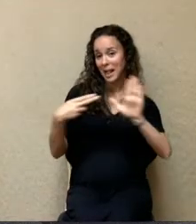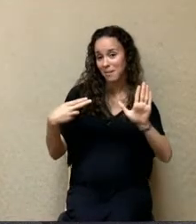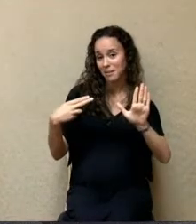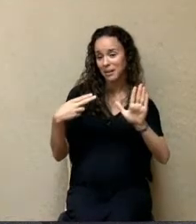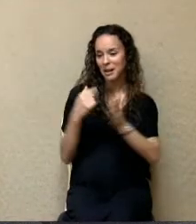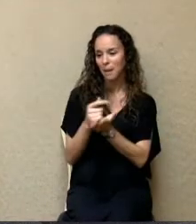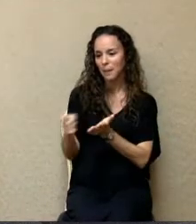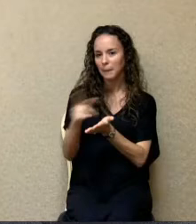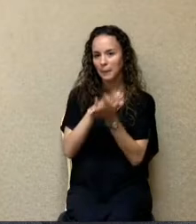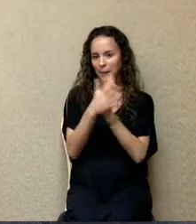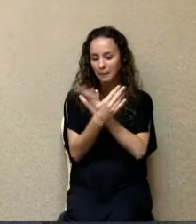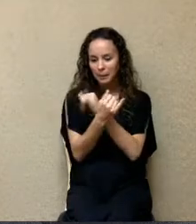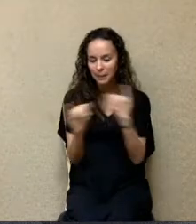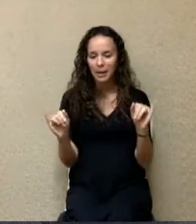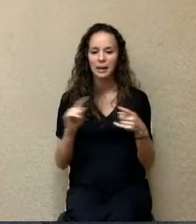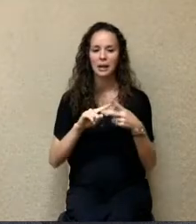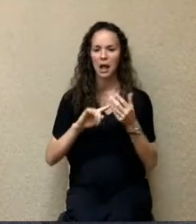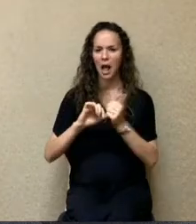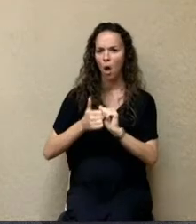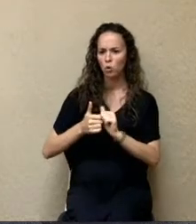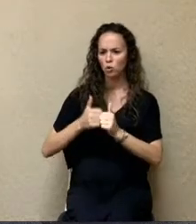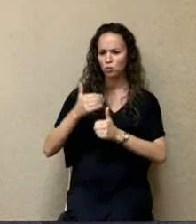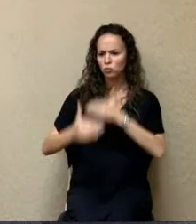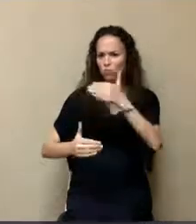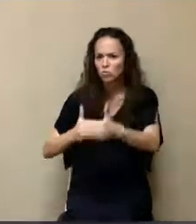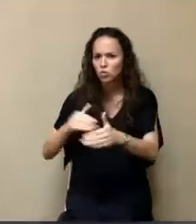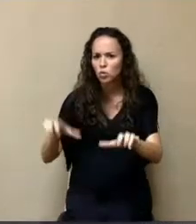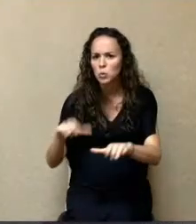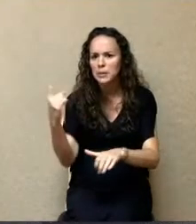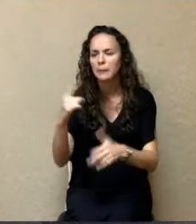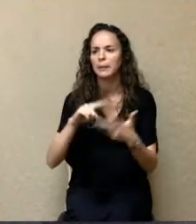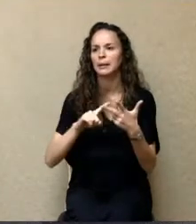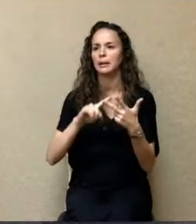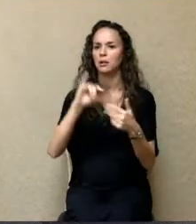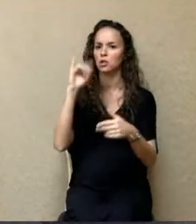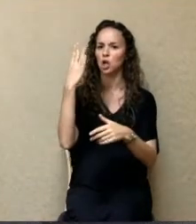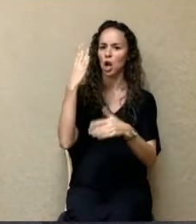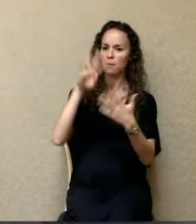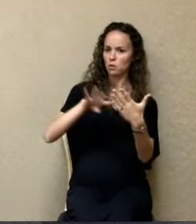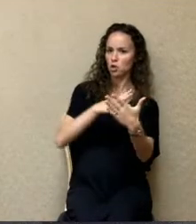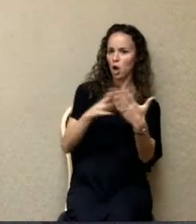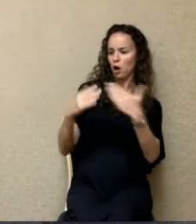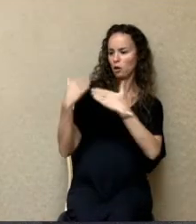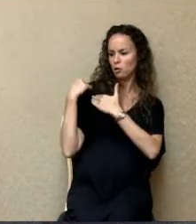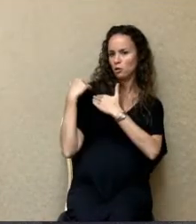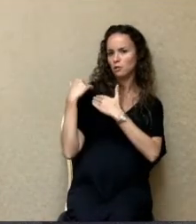independence, steps for completing tasks, job charts, schedules, the lighting.